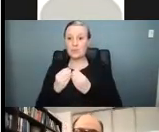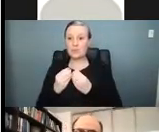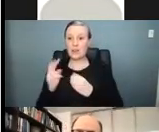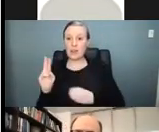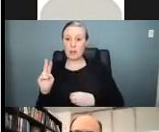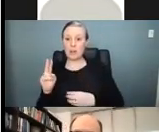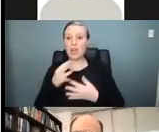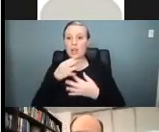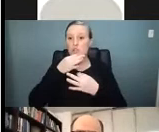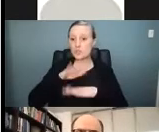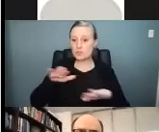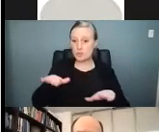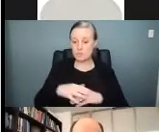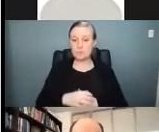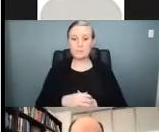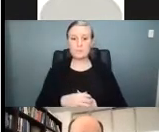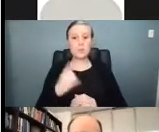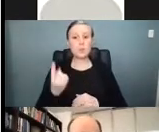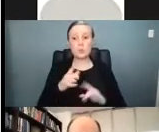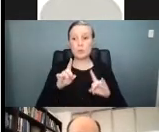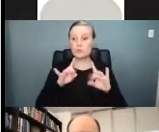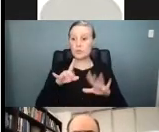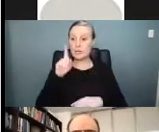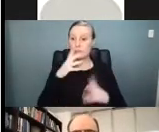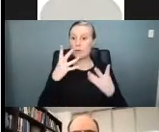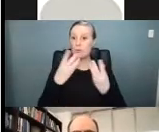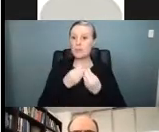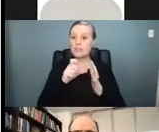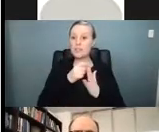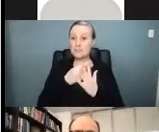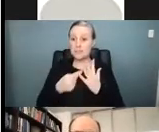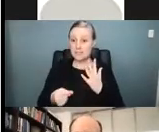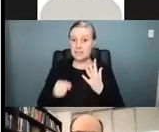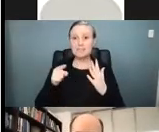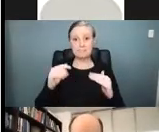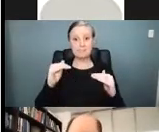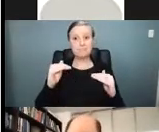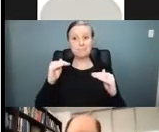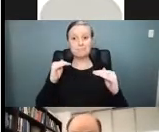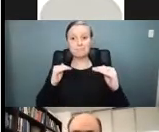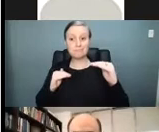Australians with a disability have a significantly lower level of digital inclusion according to our measures than the